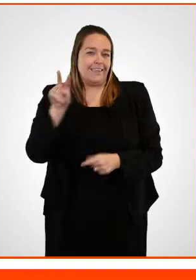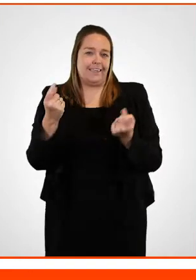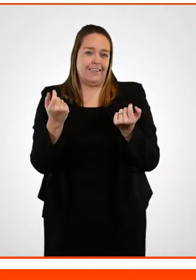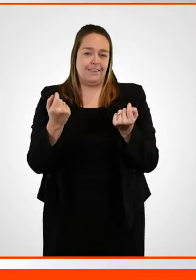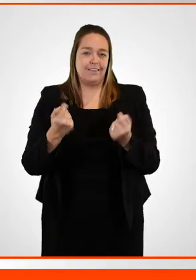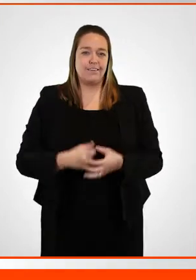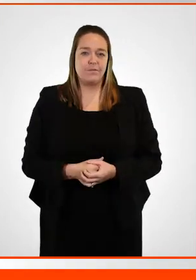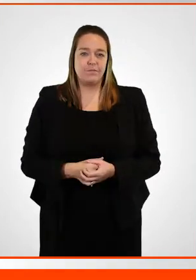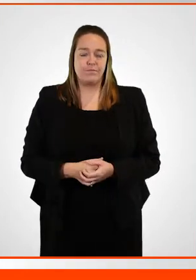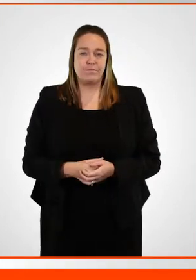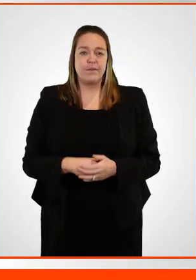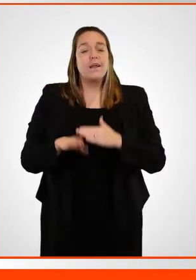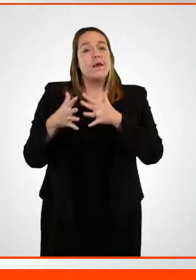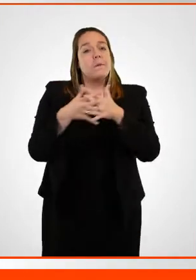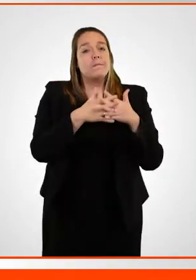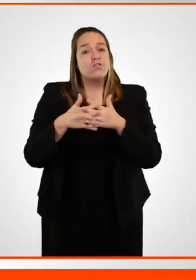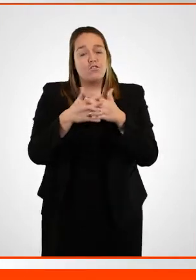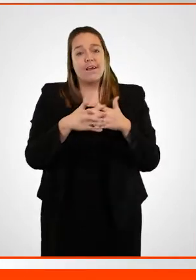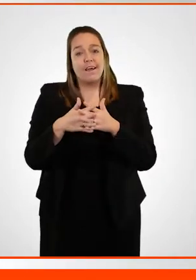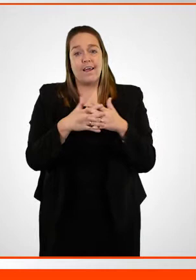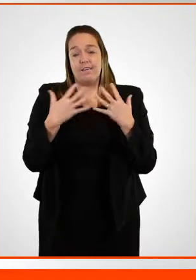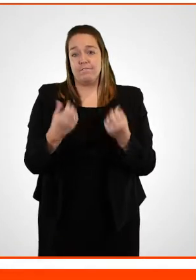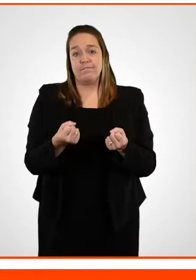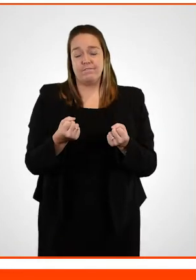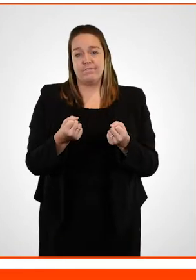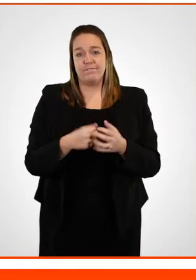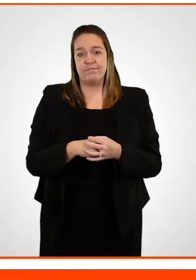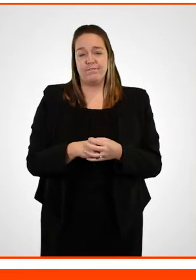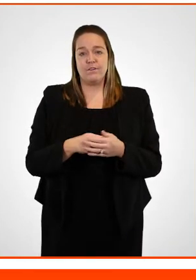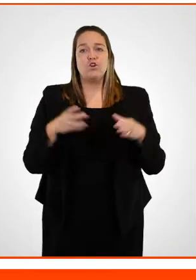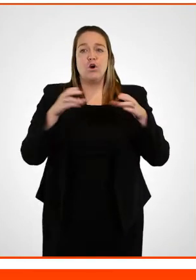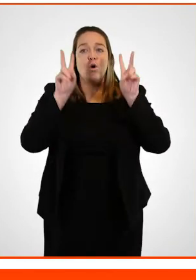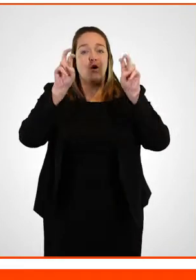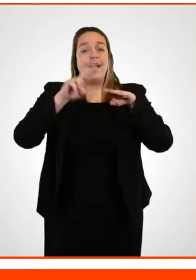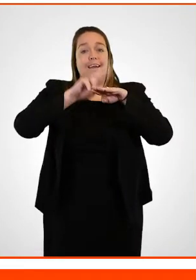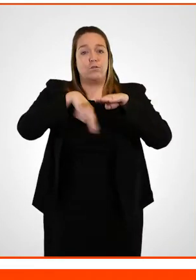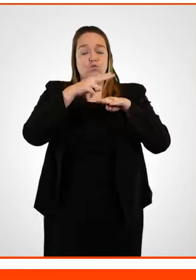In the United States we had a group called the National Reading Panel